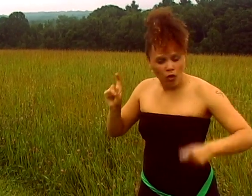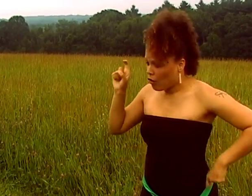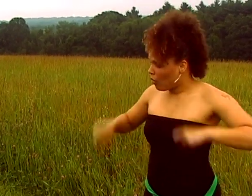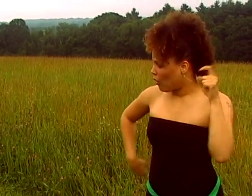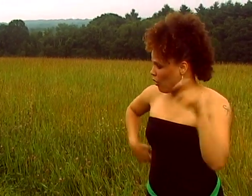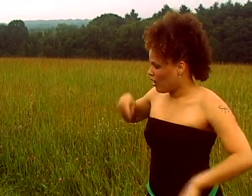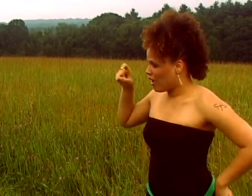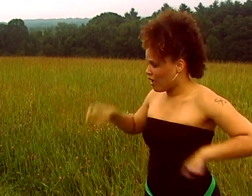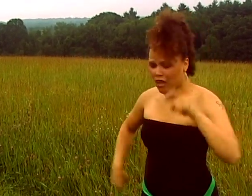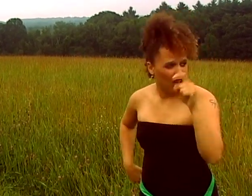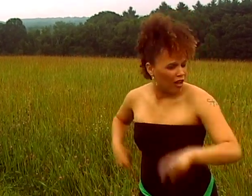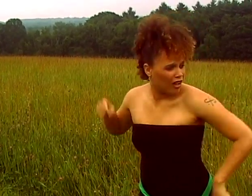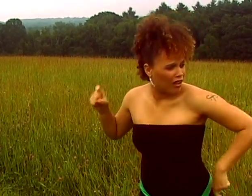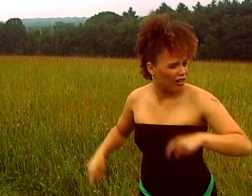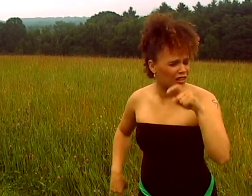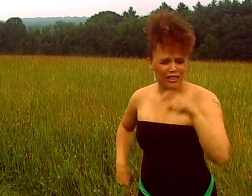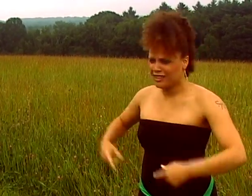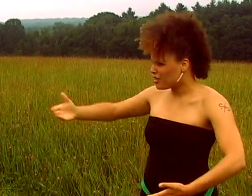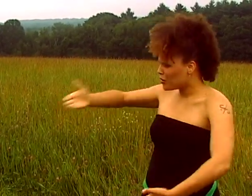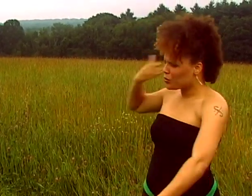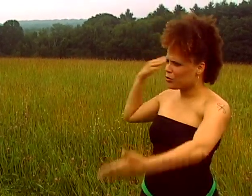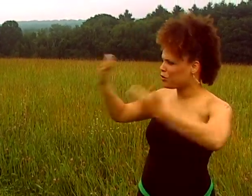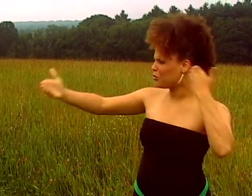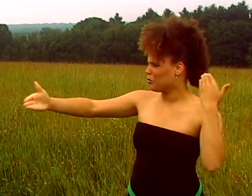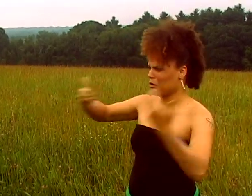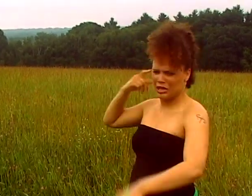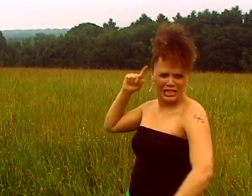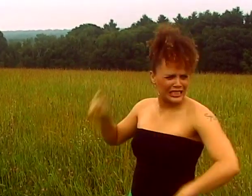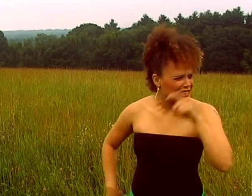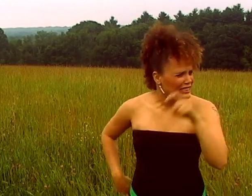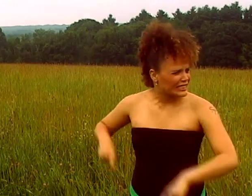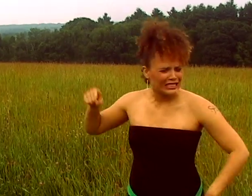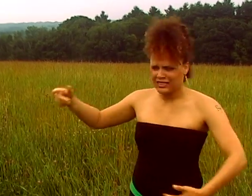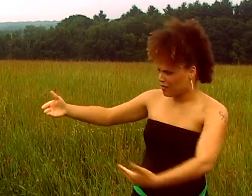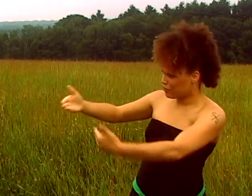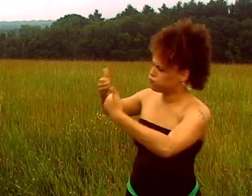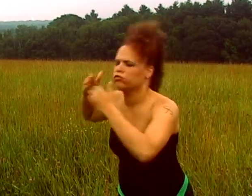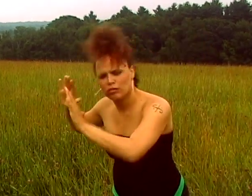The highways of the fast and --